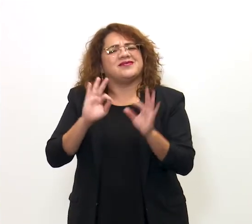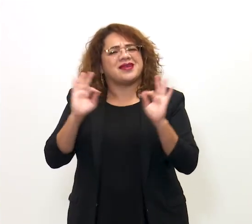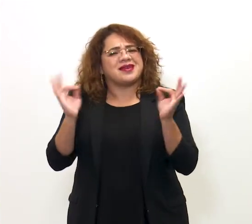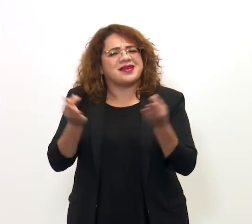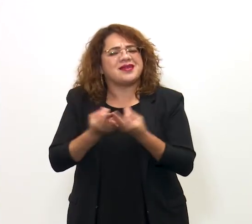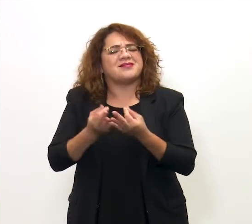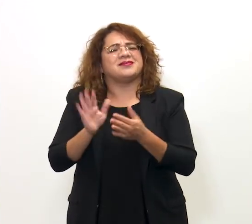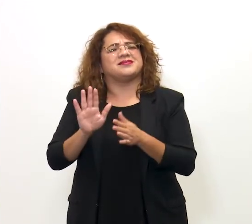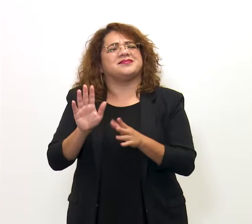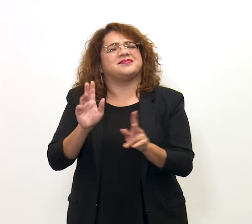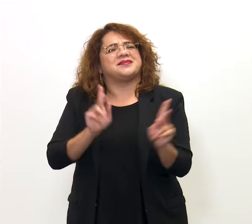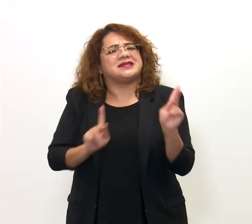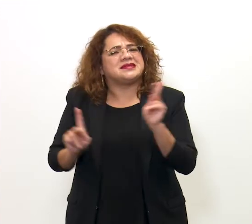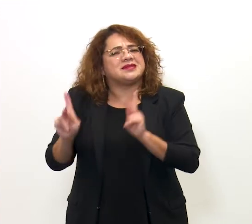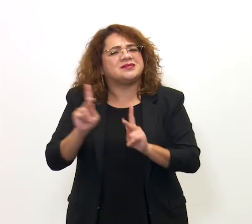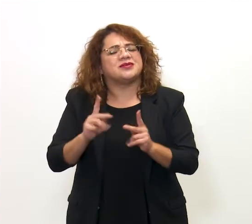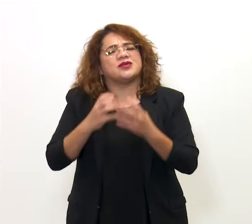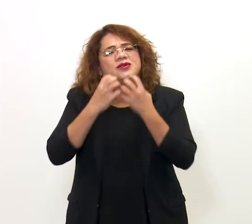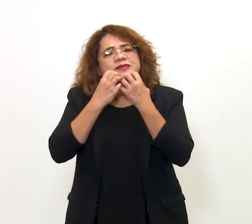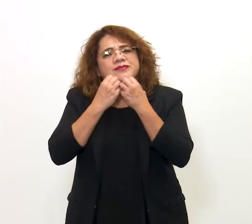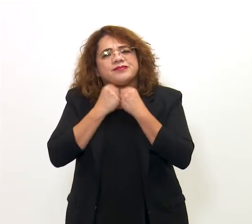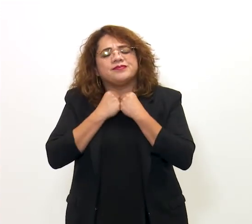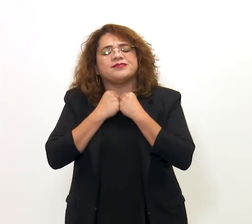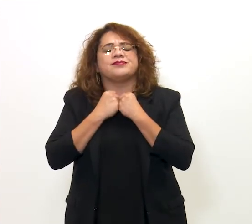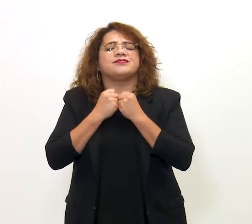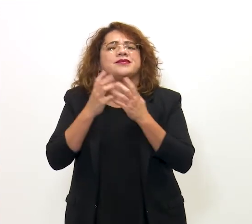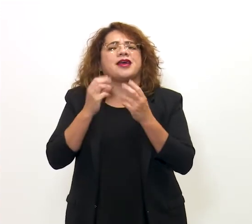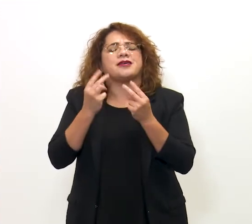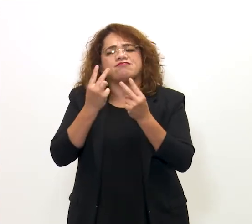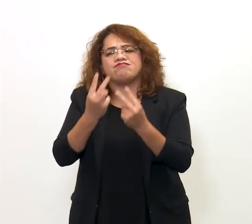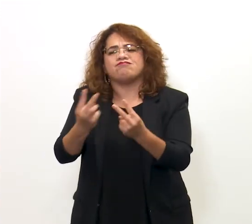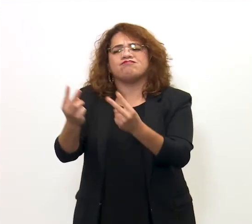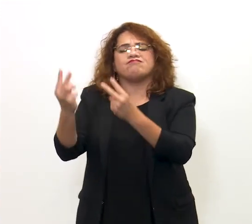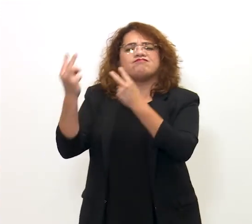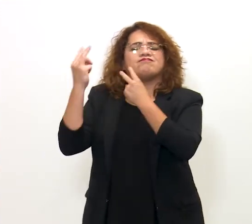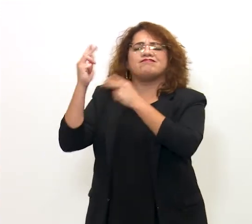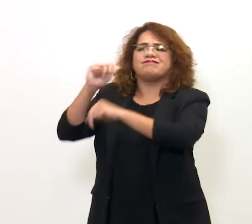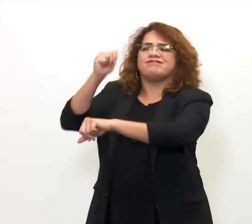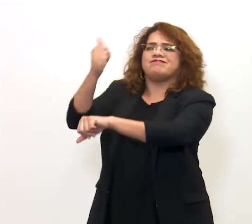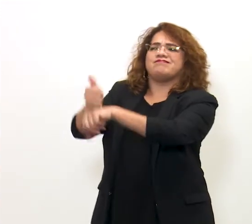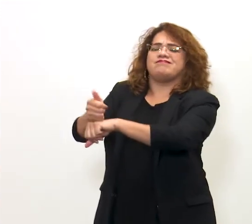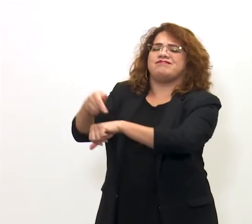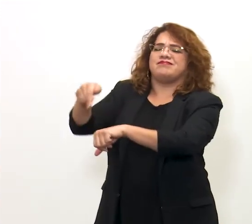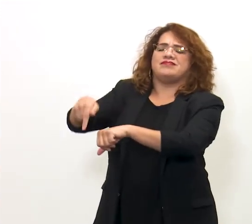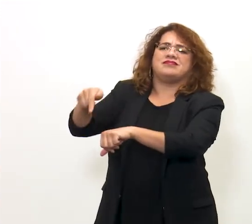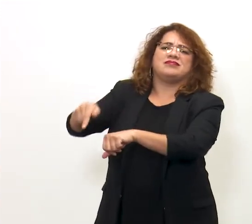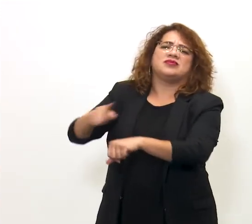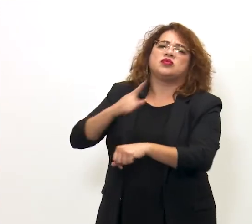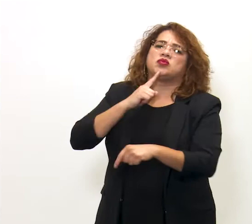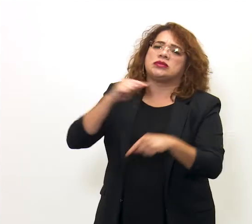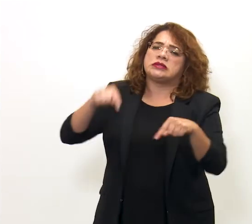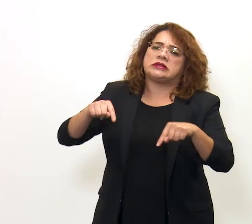and particularly to memorialize the single biggest event that has happened in our city